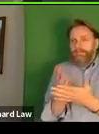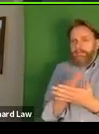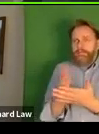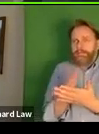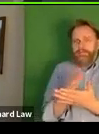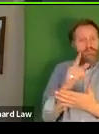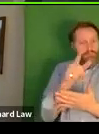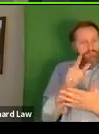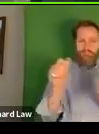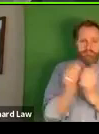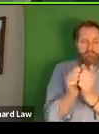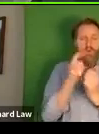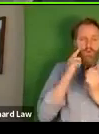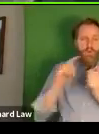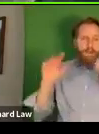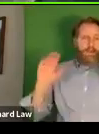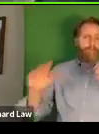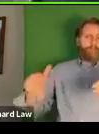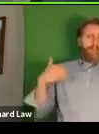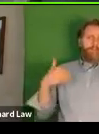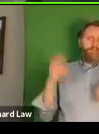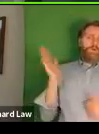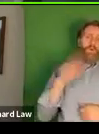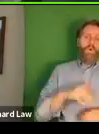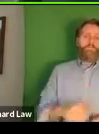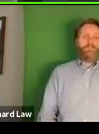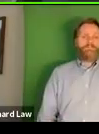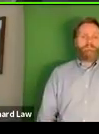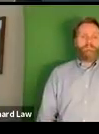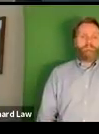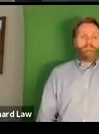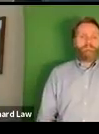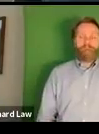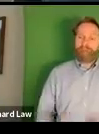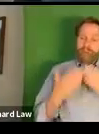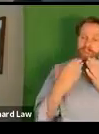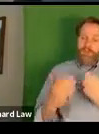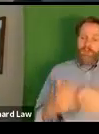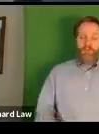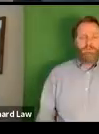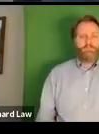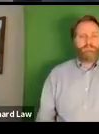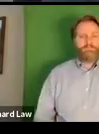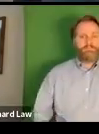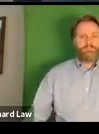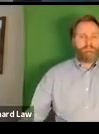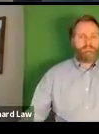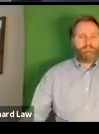yourself thanks Fran. Okay thanks so much Steve okay another question for James